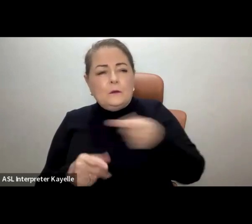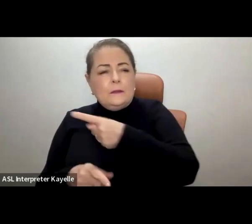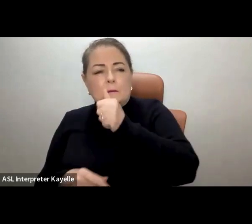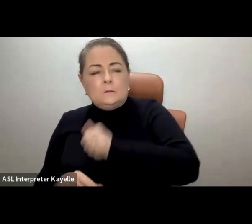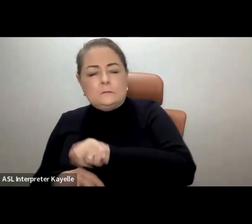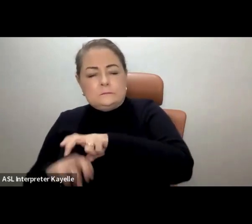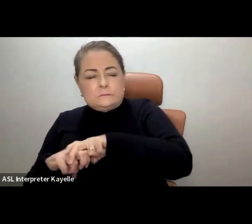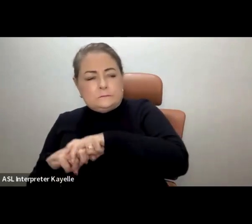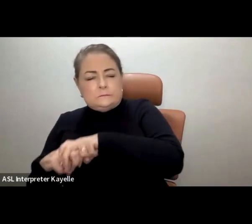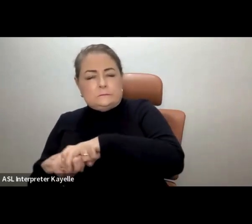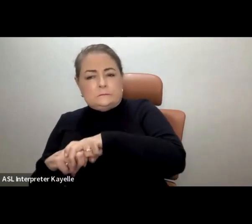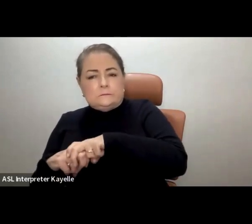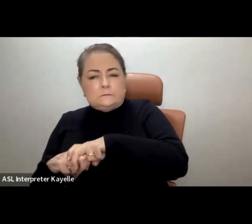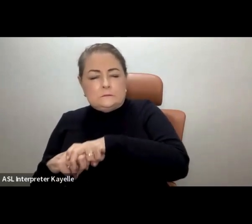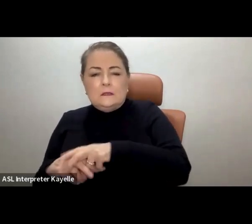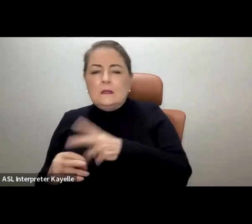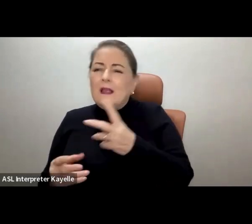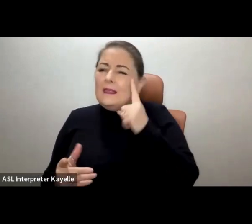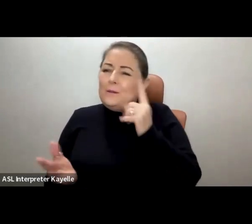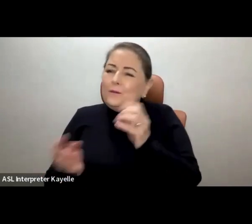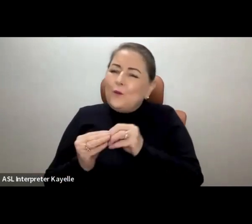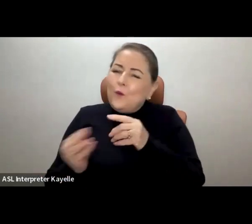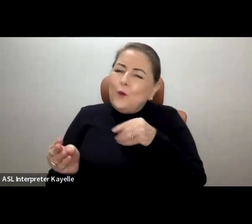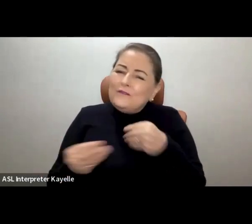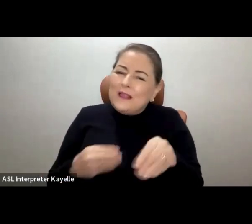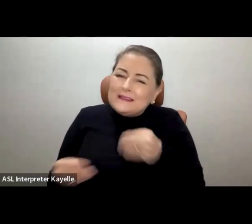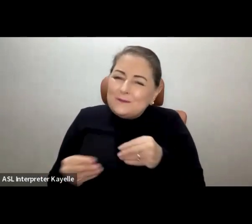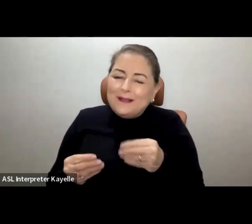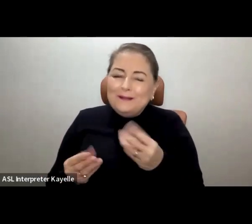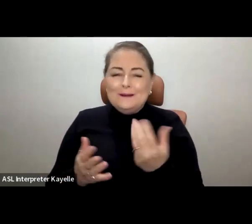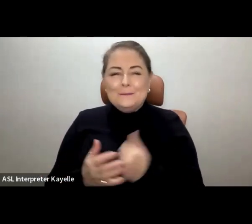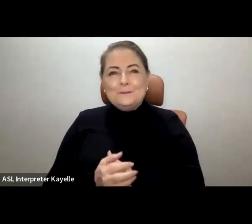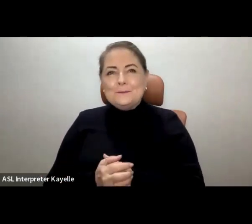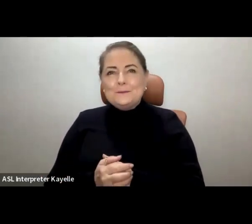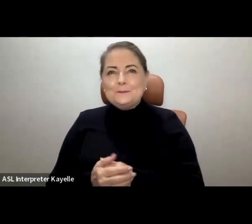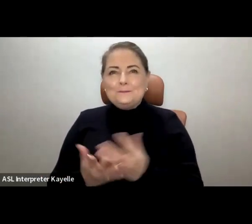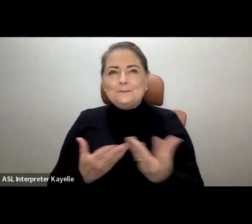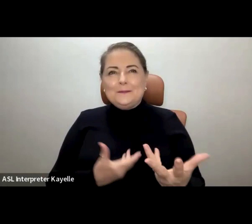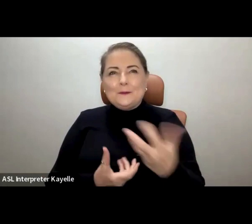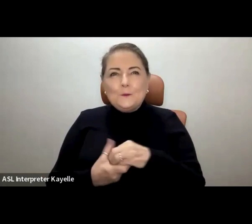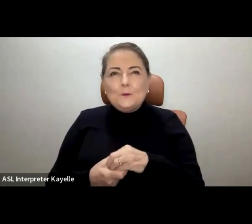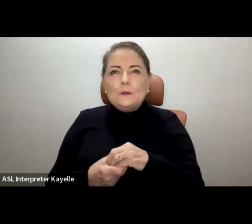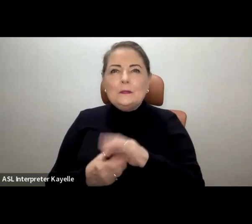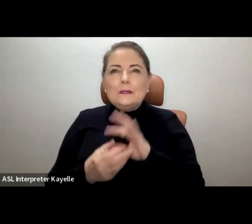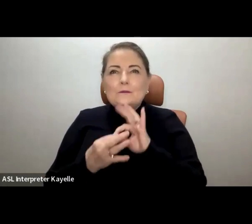in terms of flexibility, and inclusion in terms of in terms